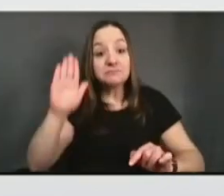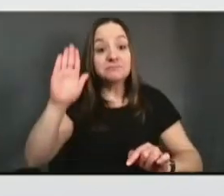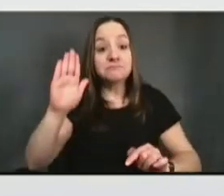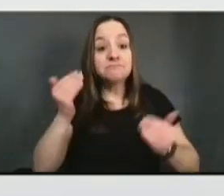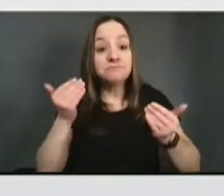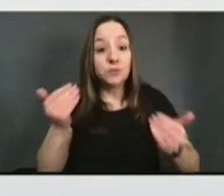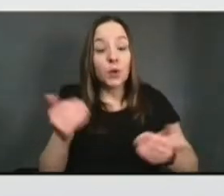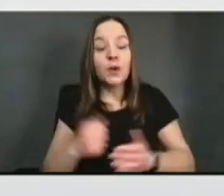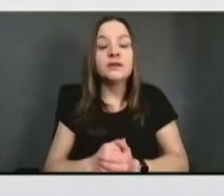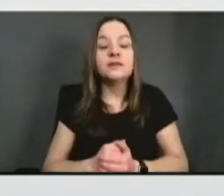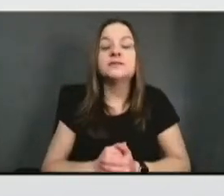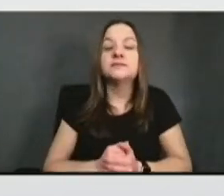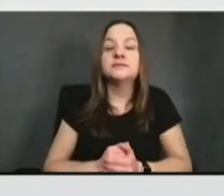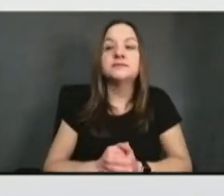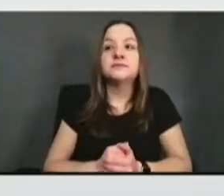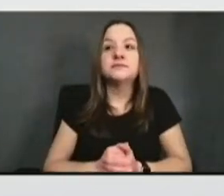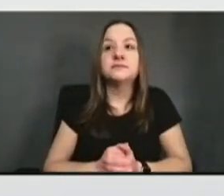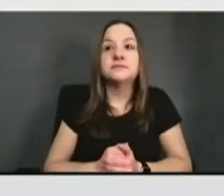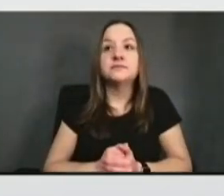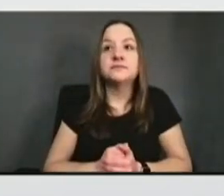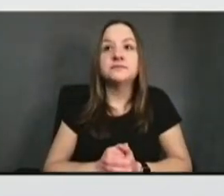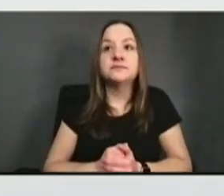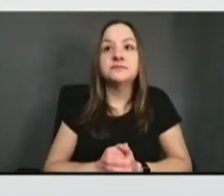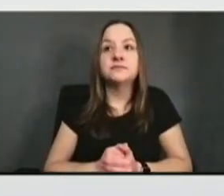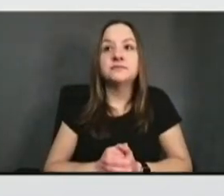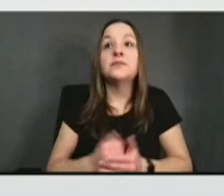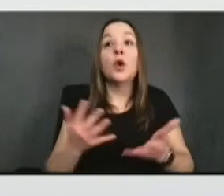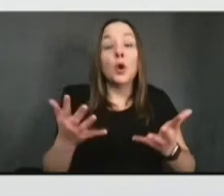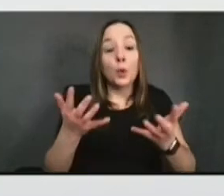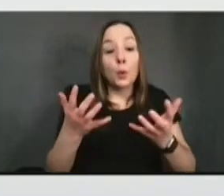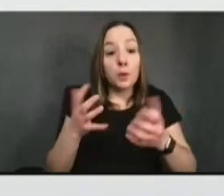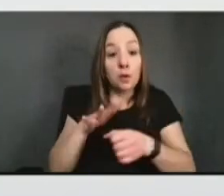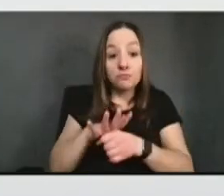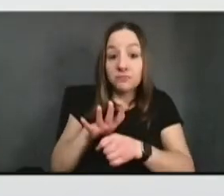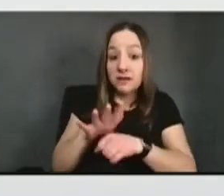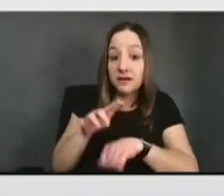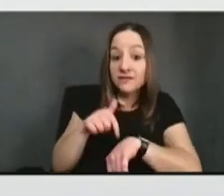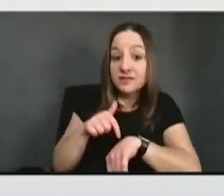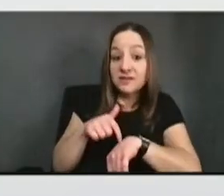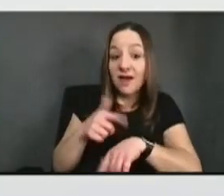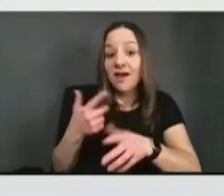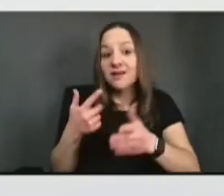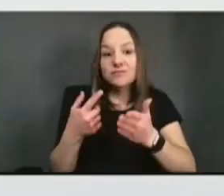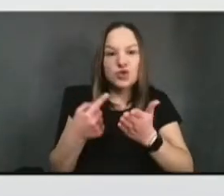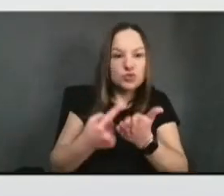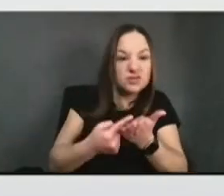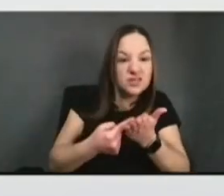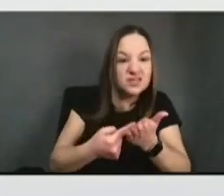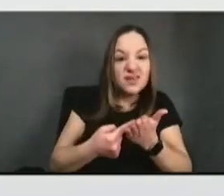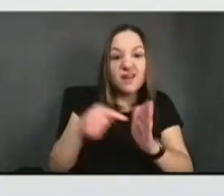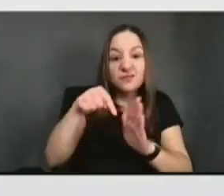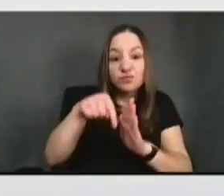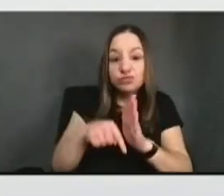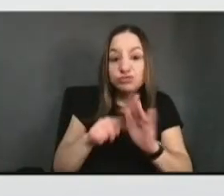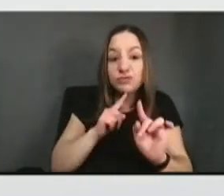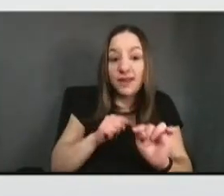to add as we go through these, plea speak up again. Our goal is to allow time necessary to be